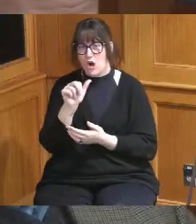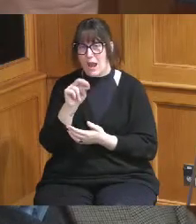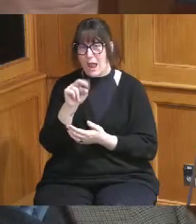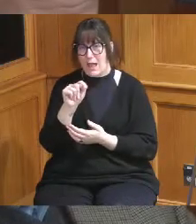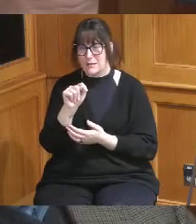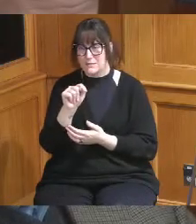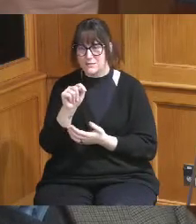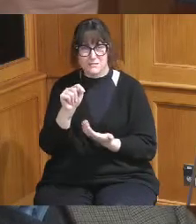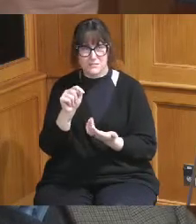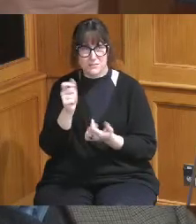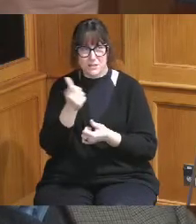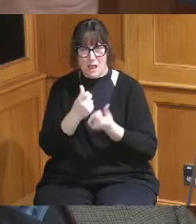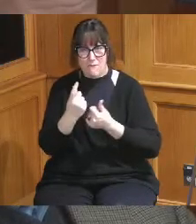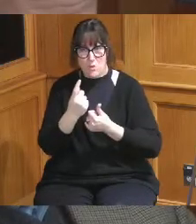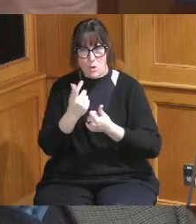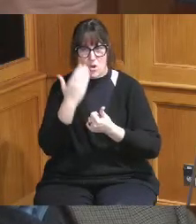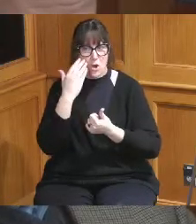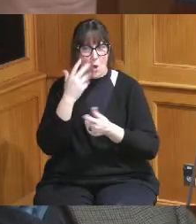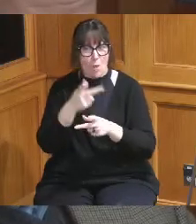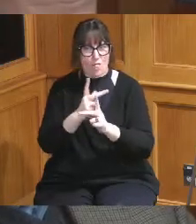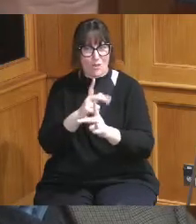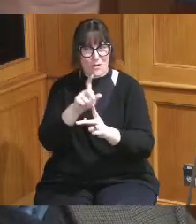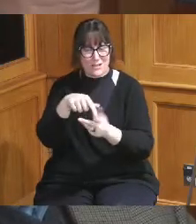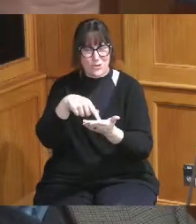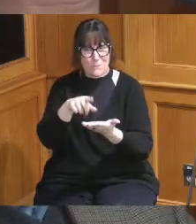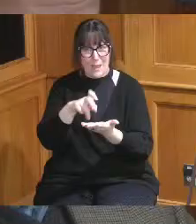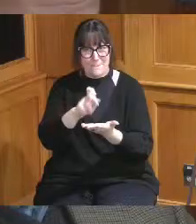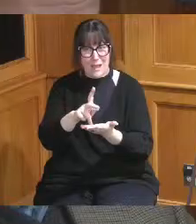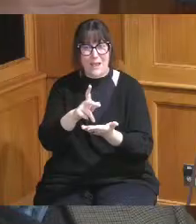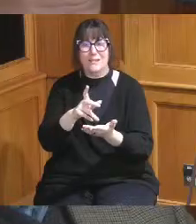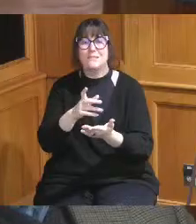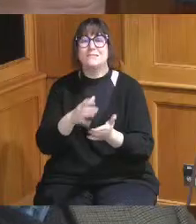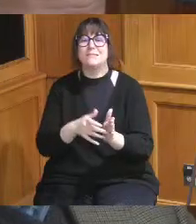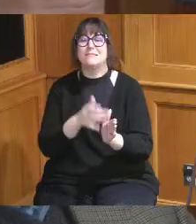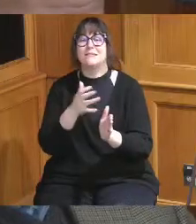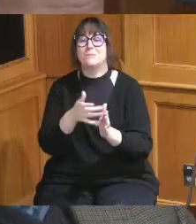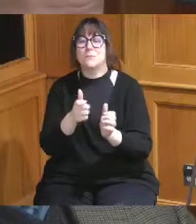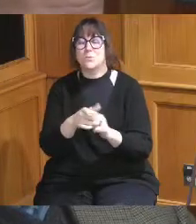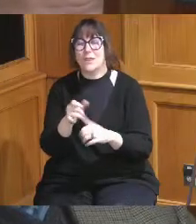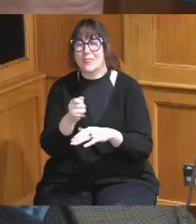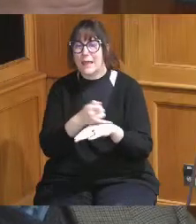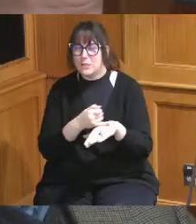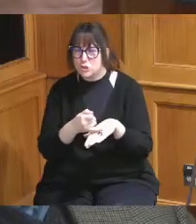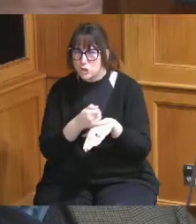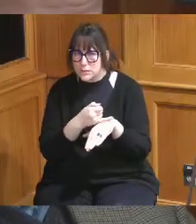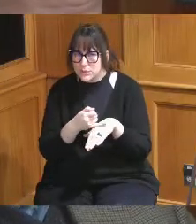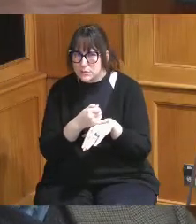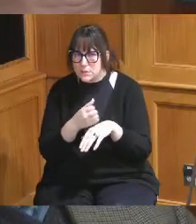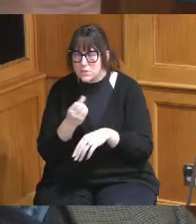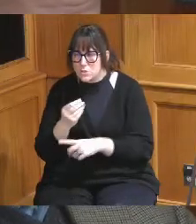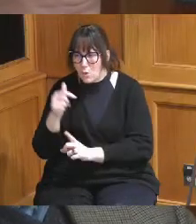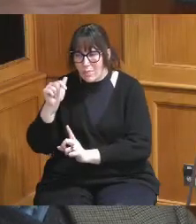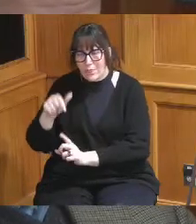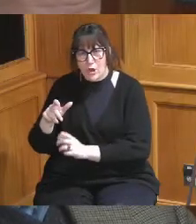know a loan got to be paid back sometimes with interest so they over in the loan category and